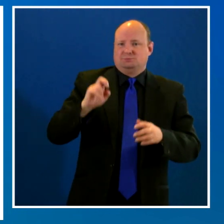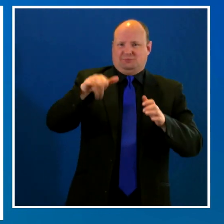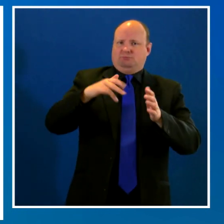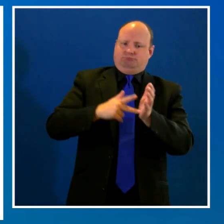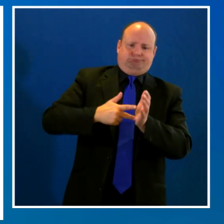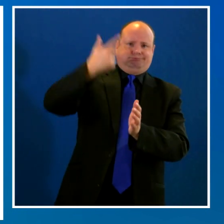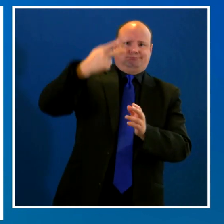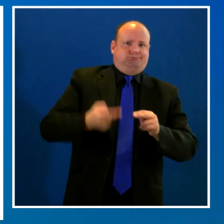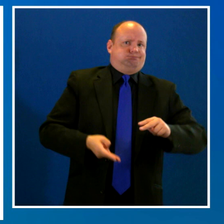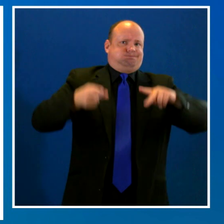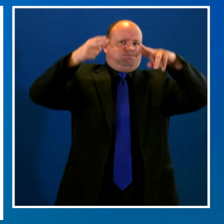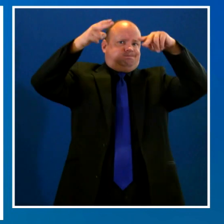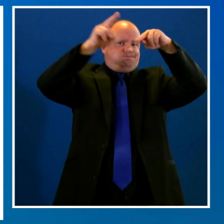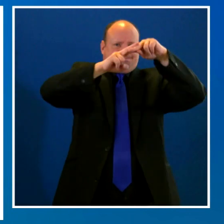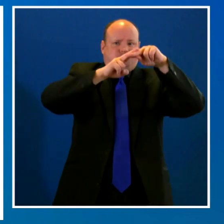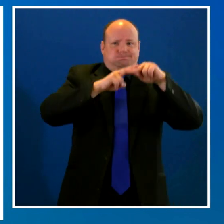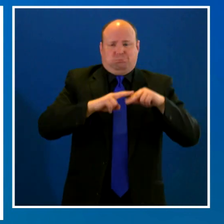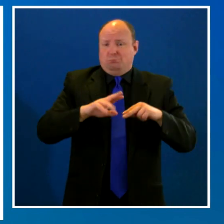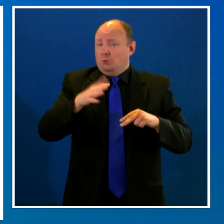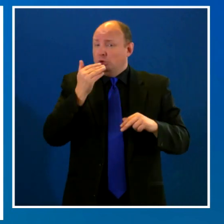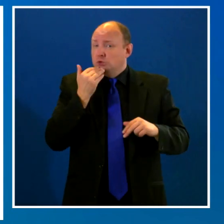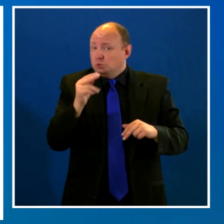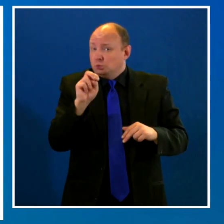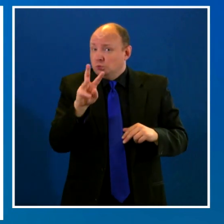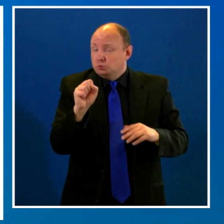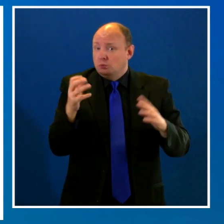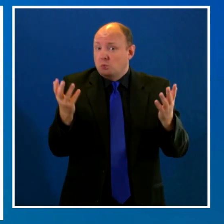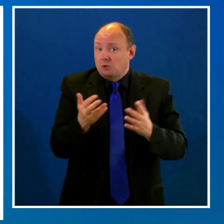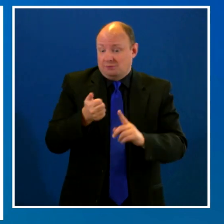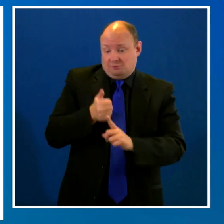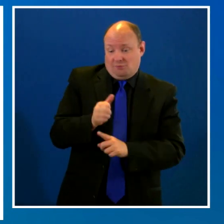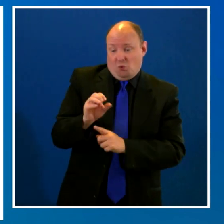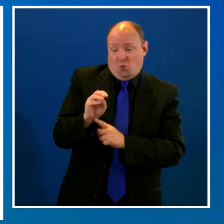The good news is that the Omicron variant usually causes a